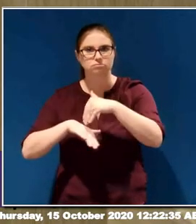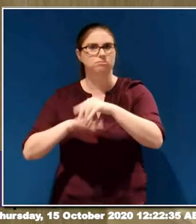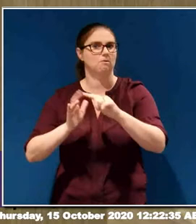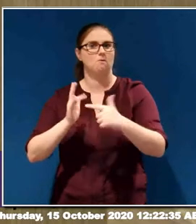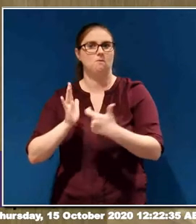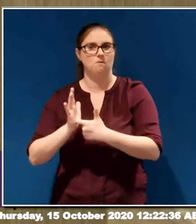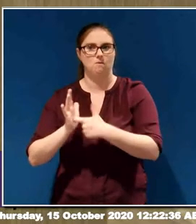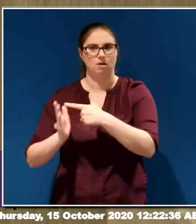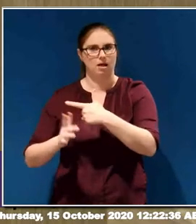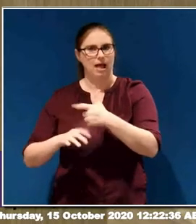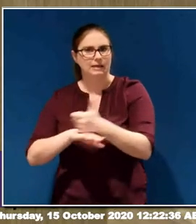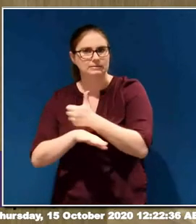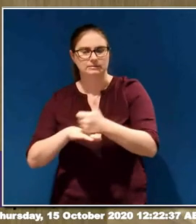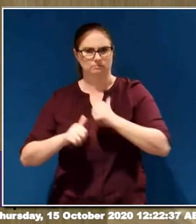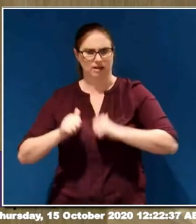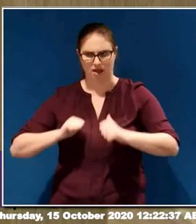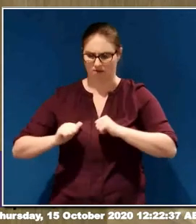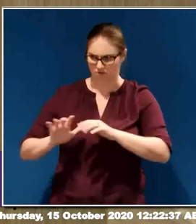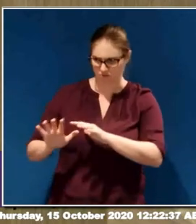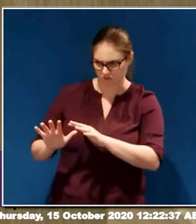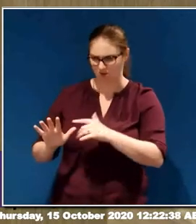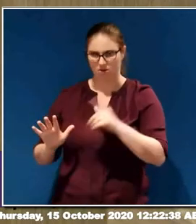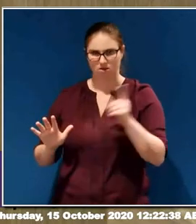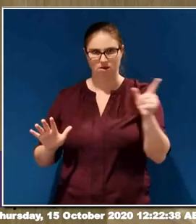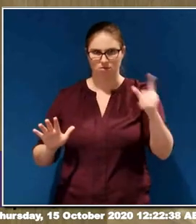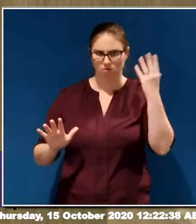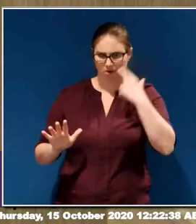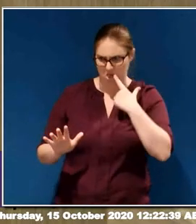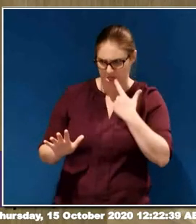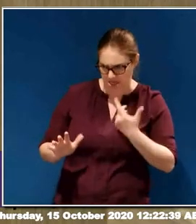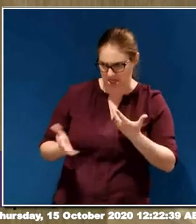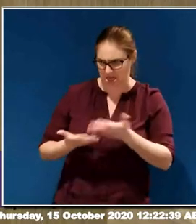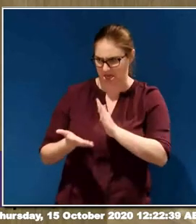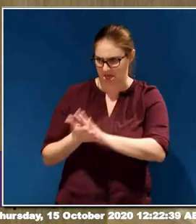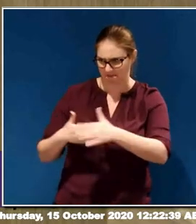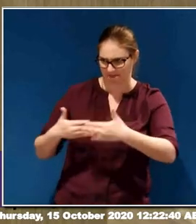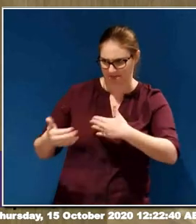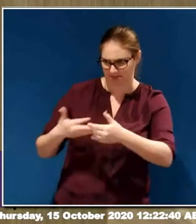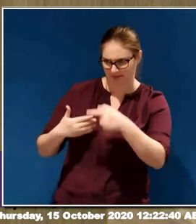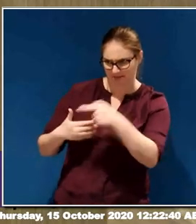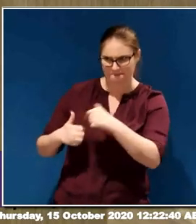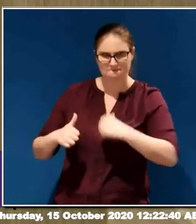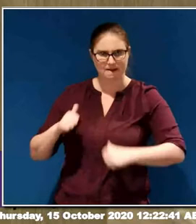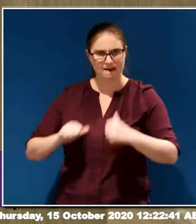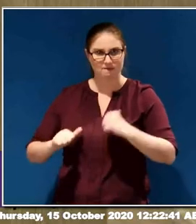how to deal with it, and often the default position is to ask for a teacher aide.